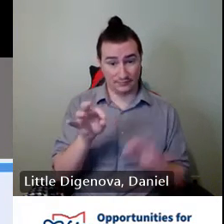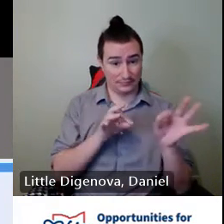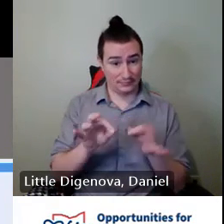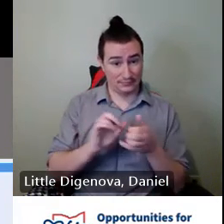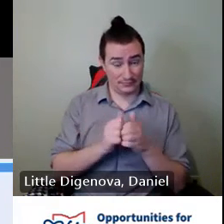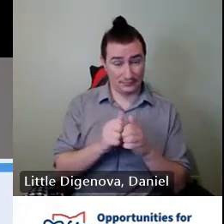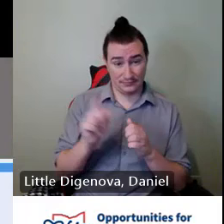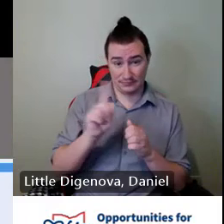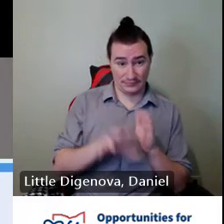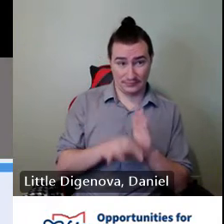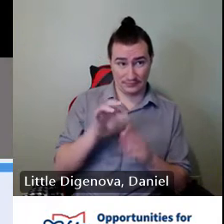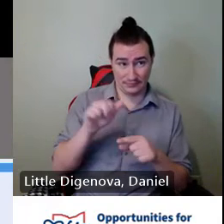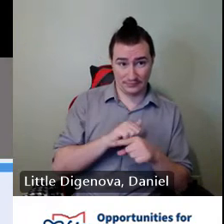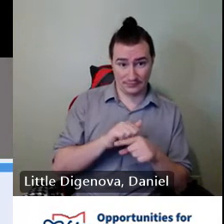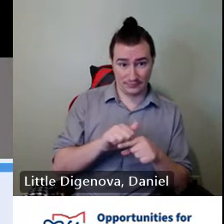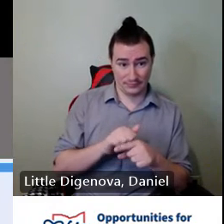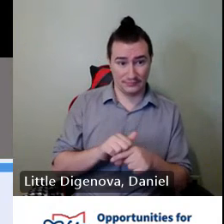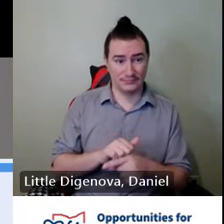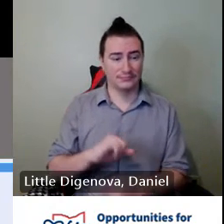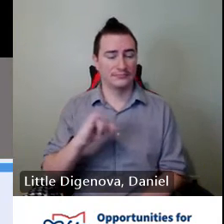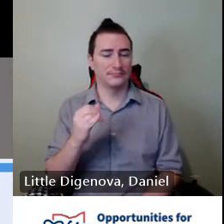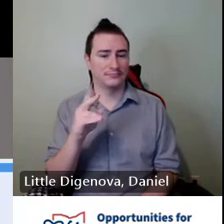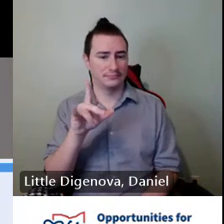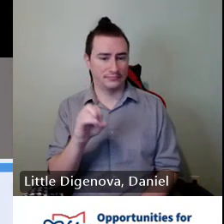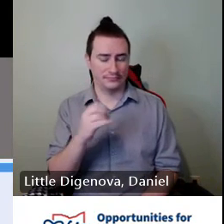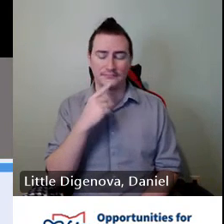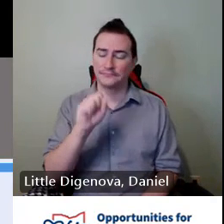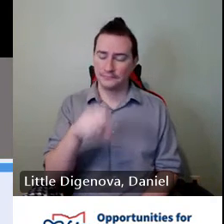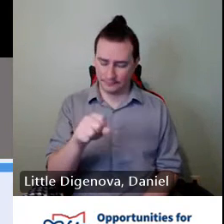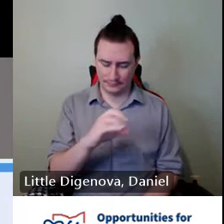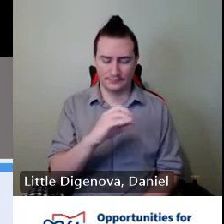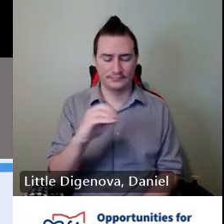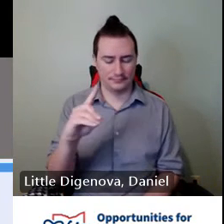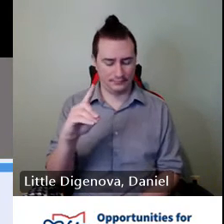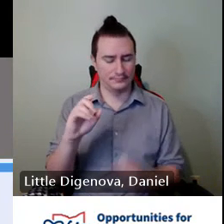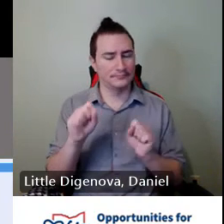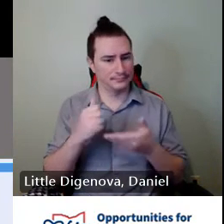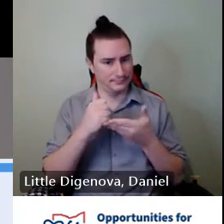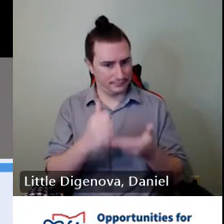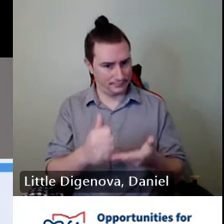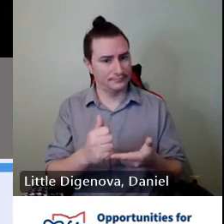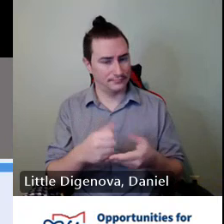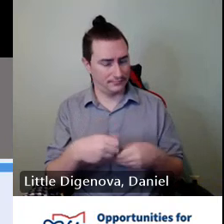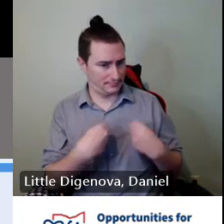Julie: Sure. Like Shelly mentioned, OOD can help support employers through no-cost, disability awareness and etiquette training.